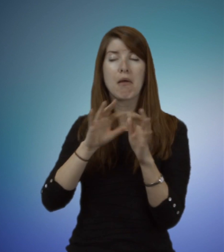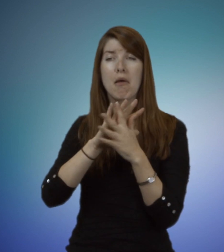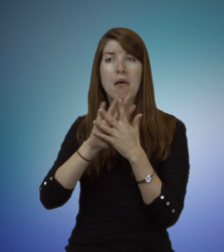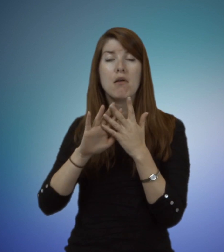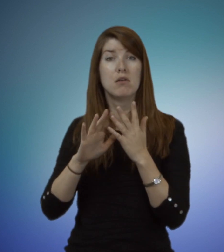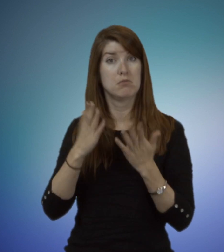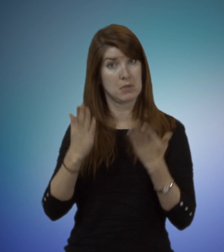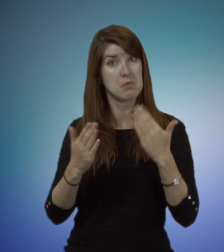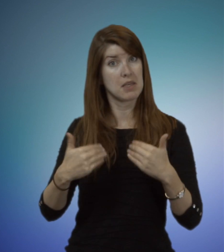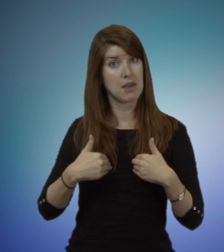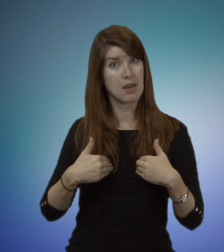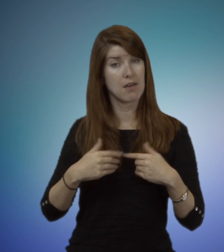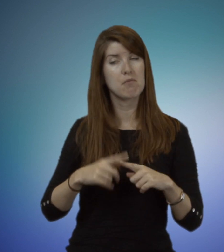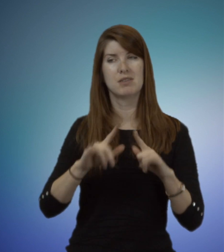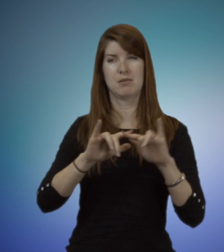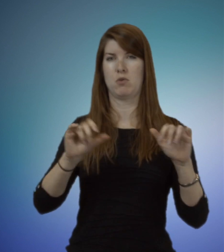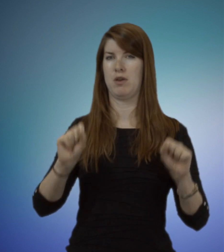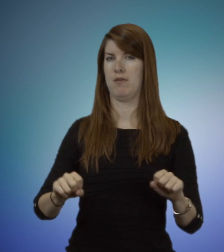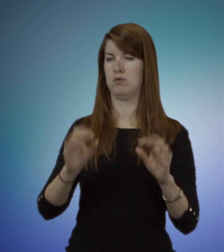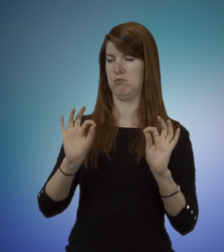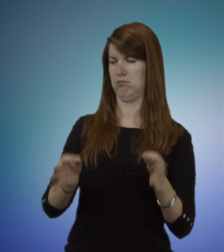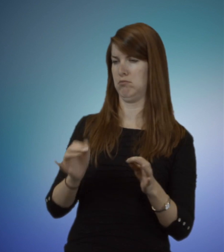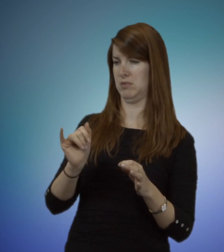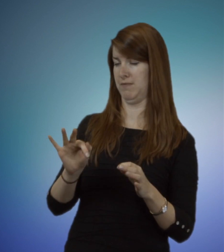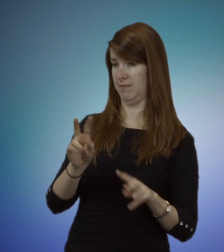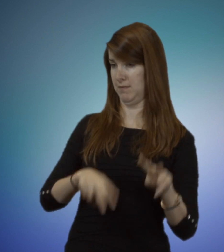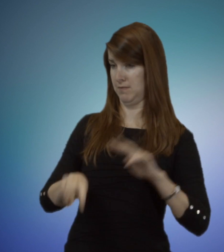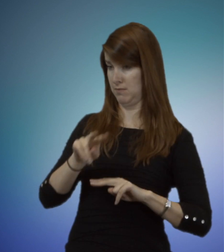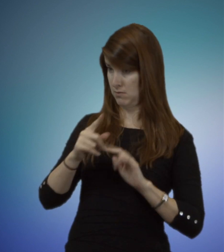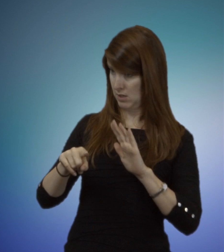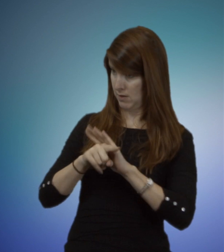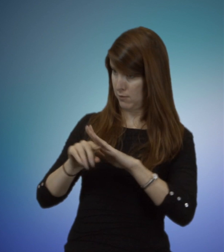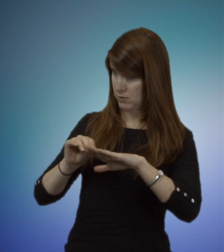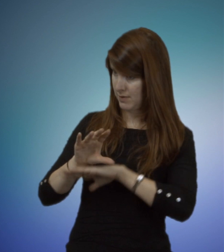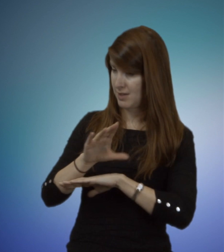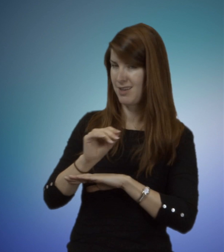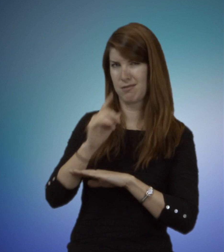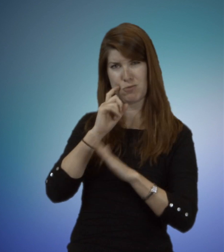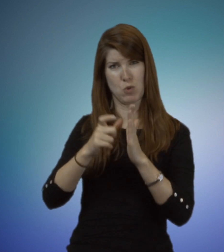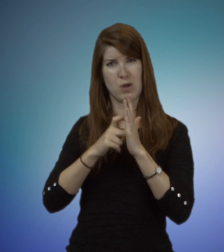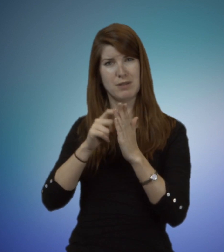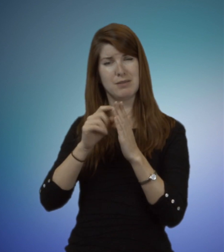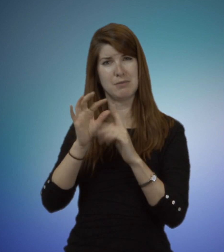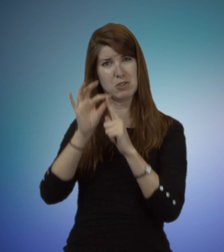and if it requires a specially-designed instruction from a speech language pathologist.